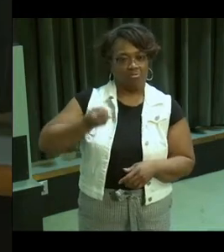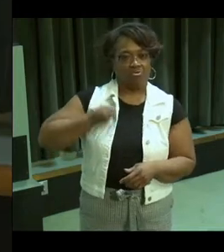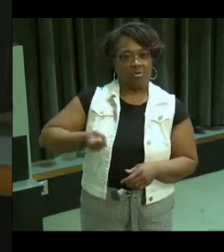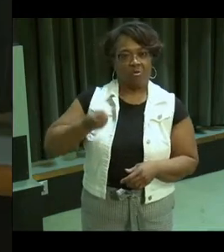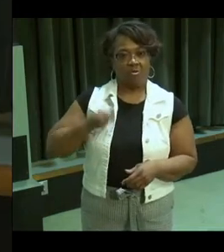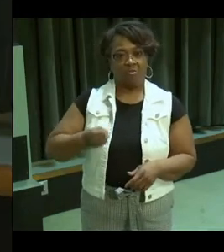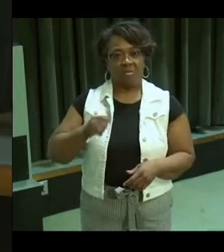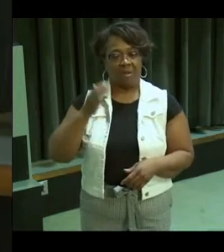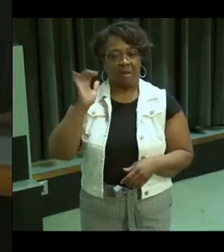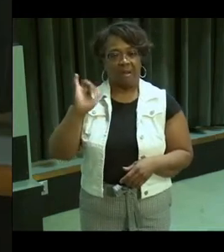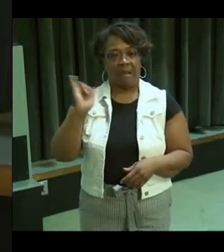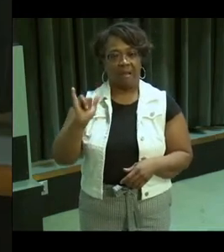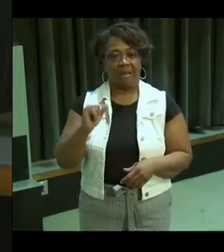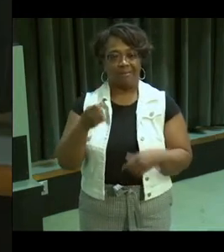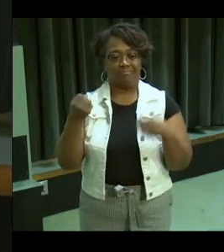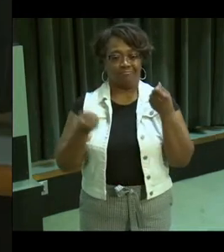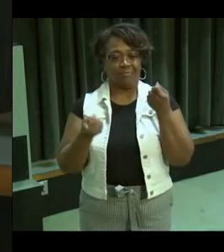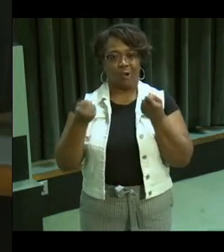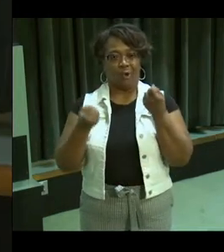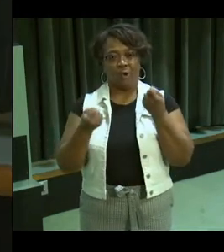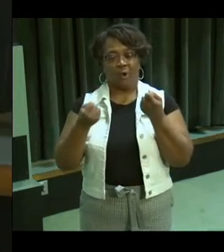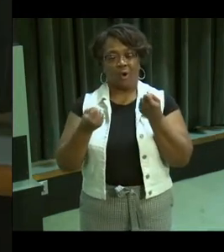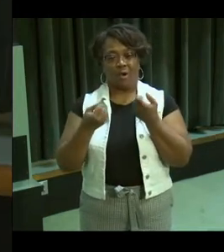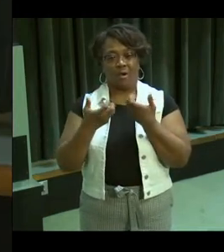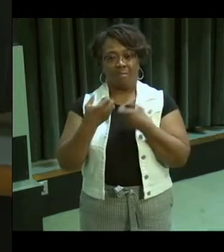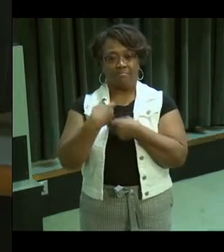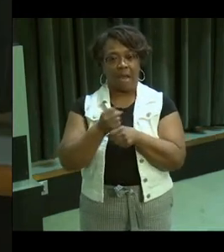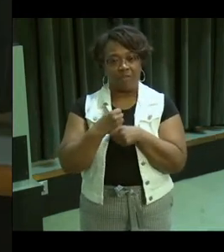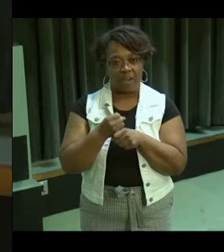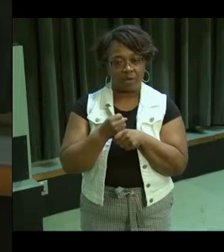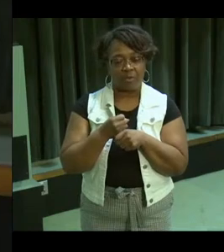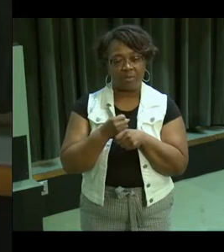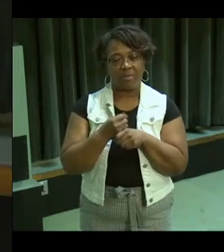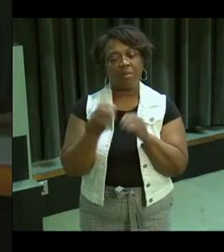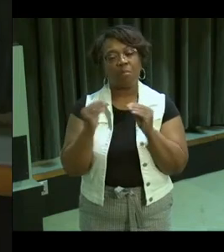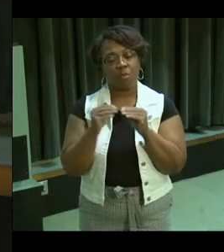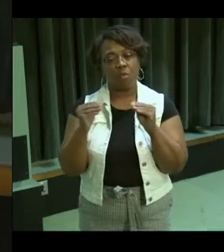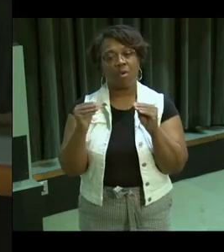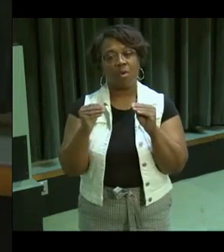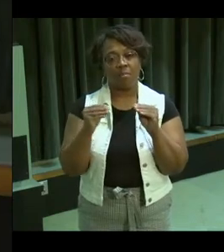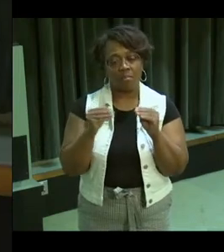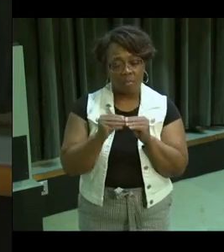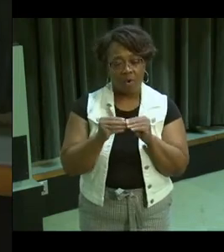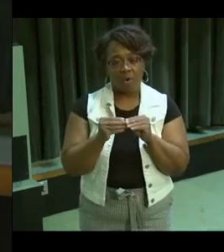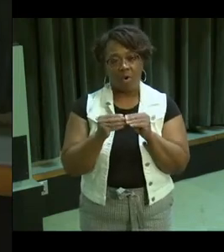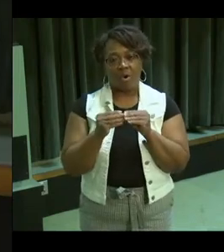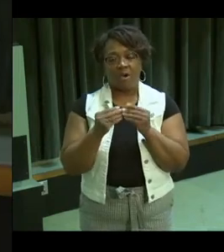you know, an auto manufacturing